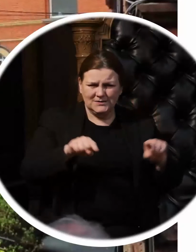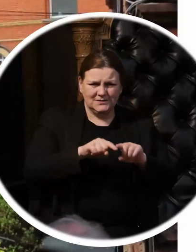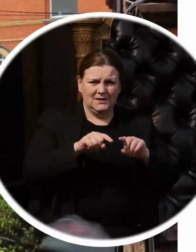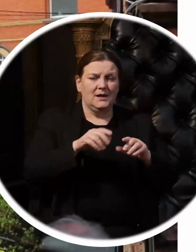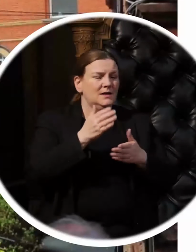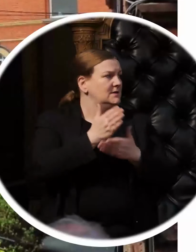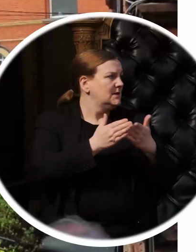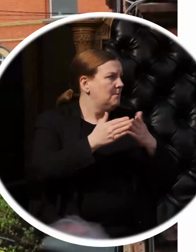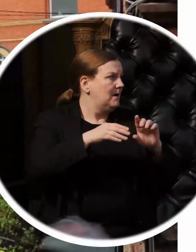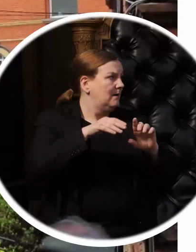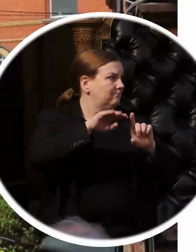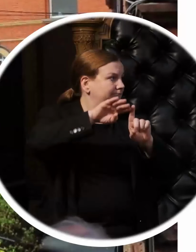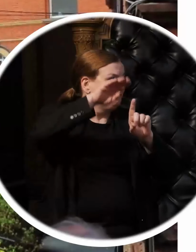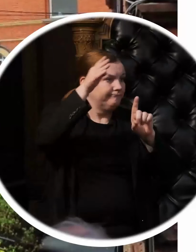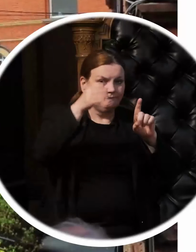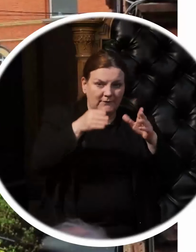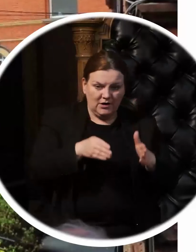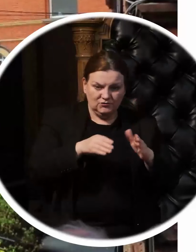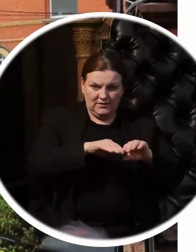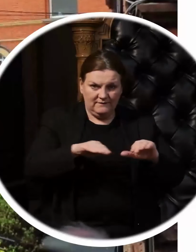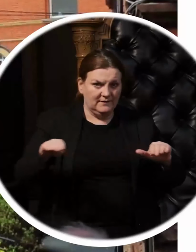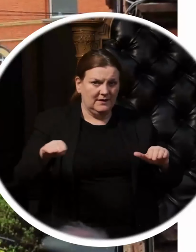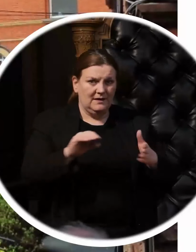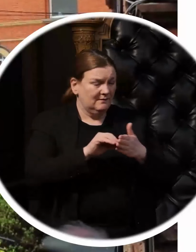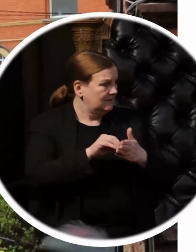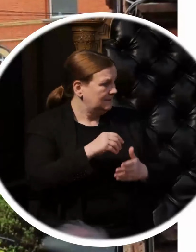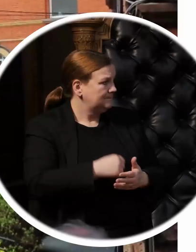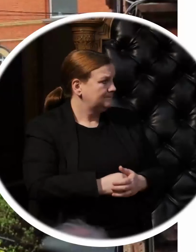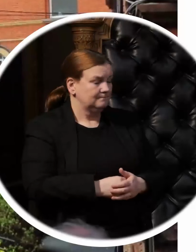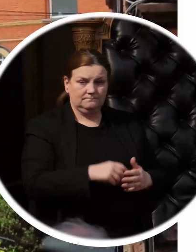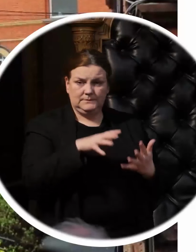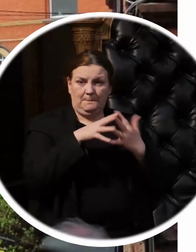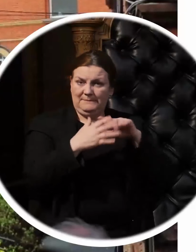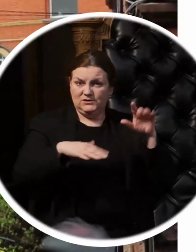we've got these enormous round arch styles to the basement as well and it's